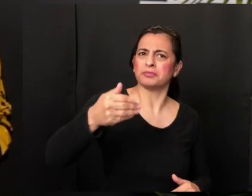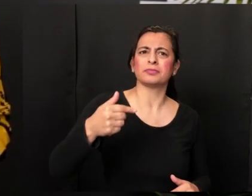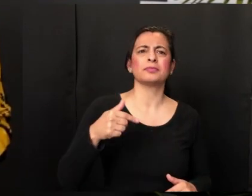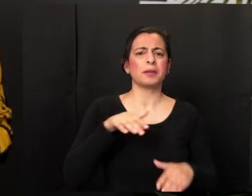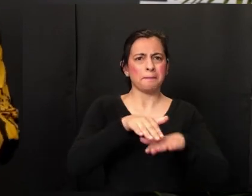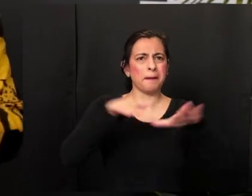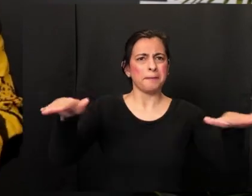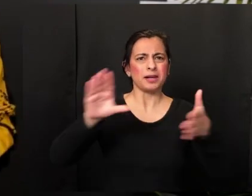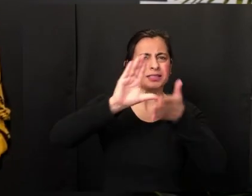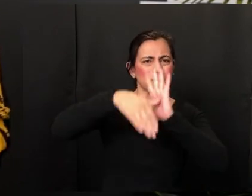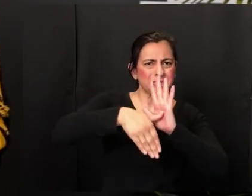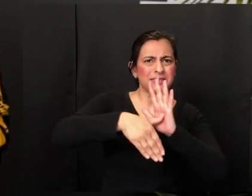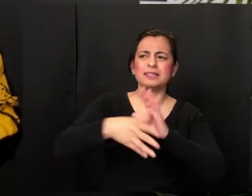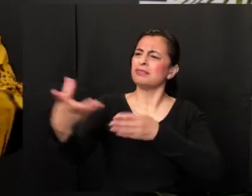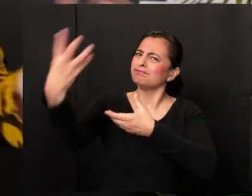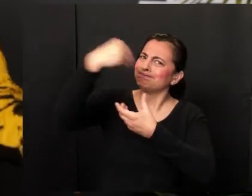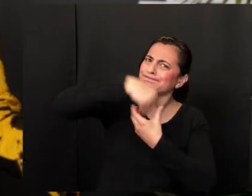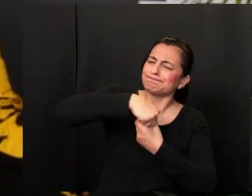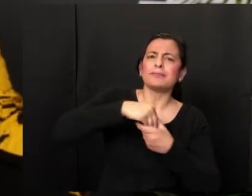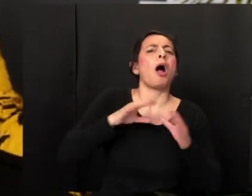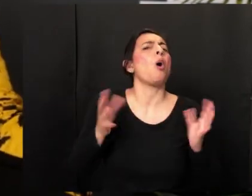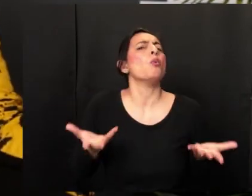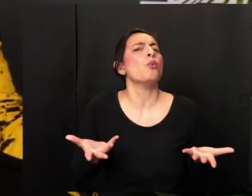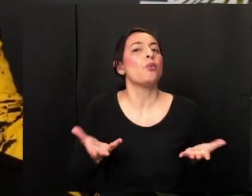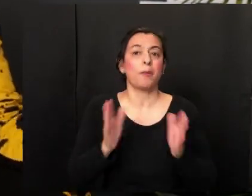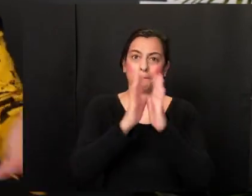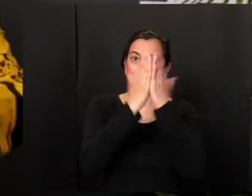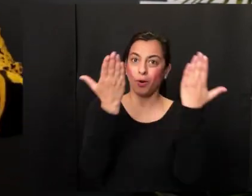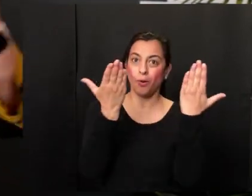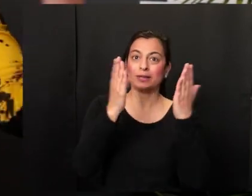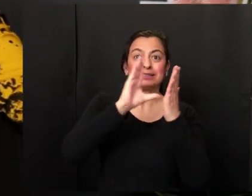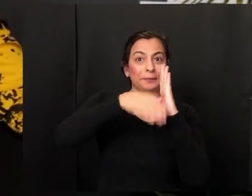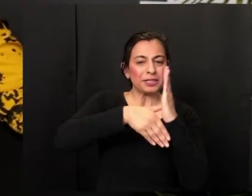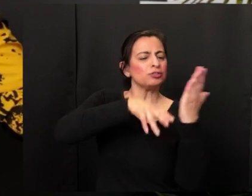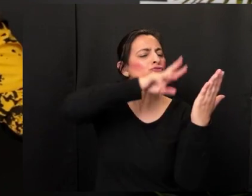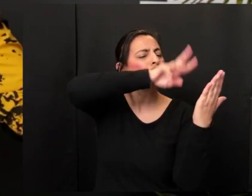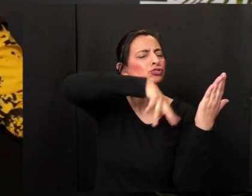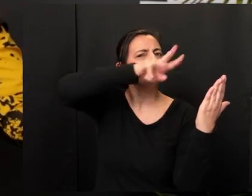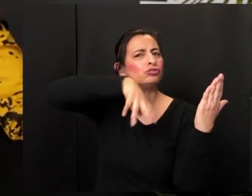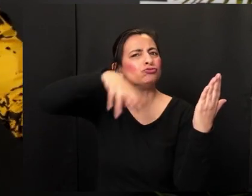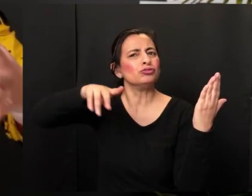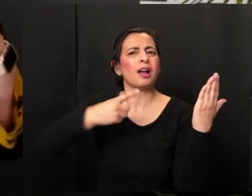by yourself or with your children, or watching TV shows on your favorite TV channel